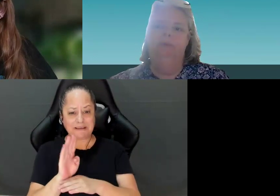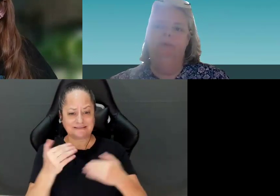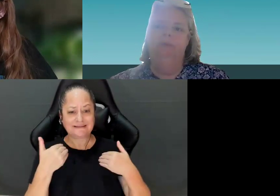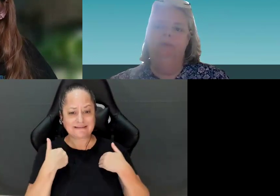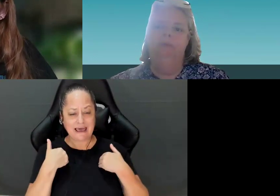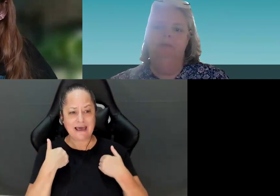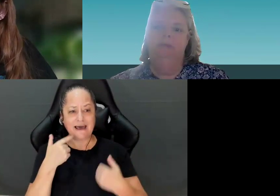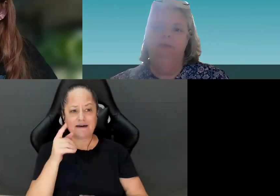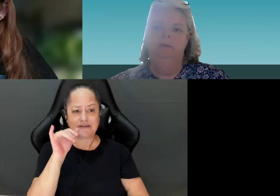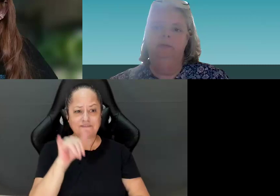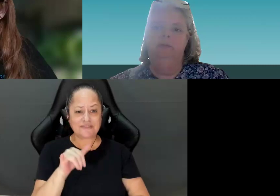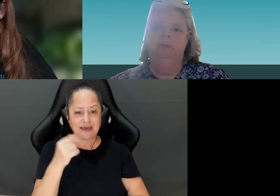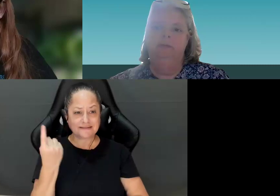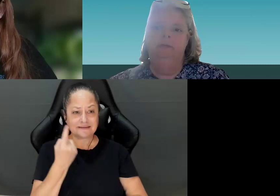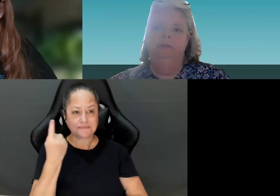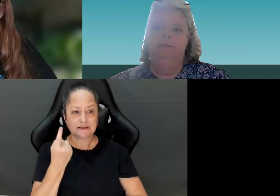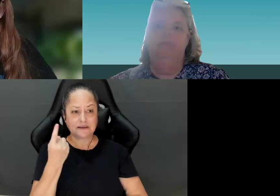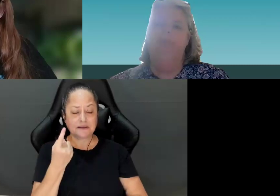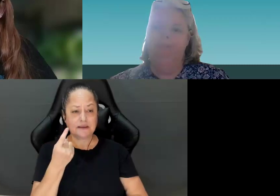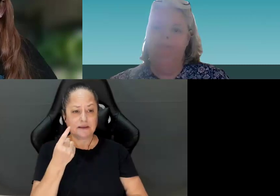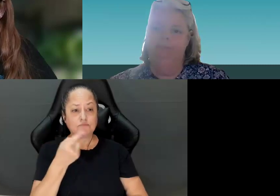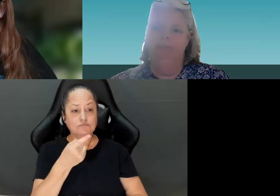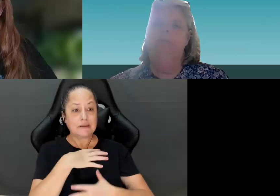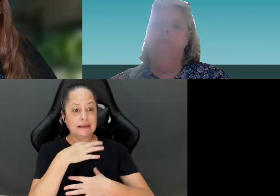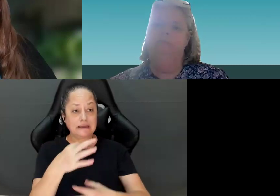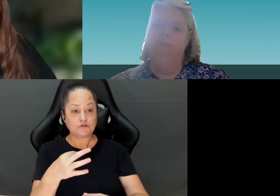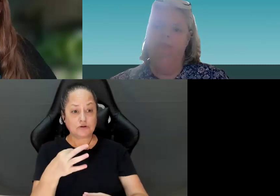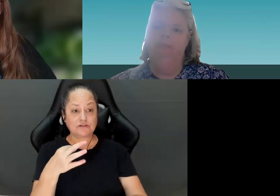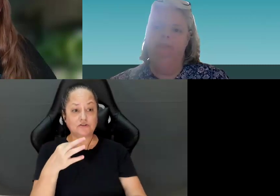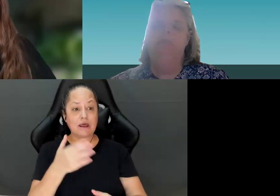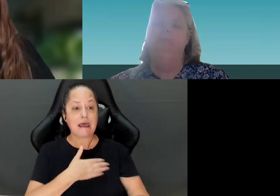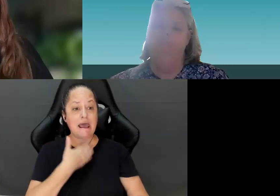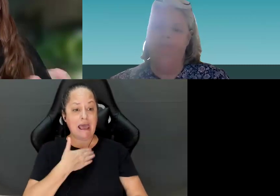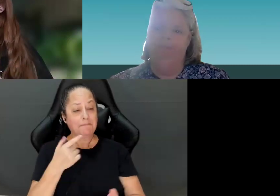So if that's something that's of interest, we are happy to try to talk about that as